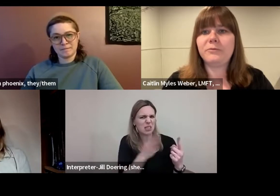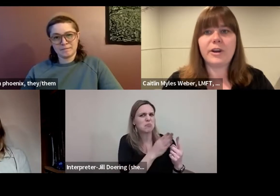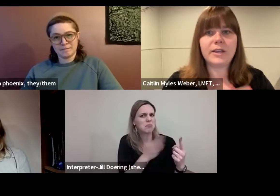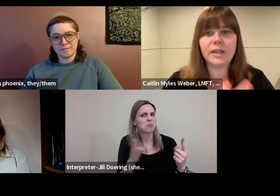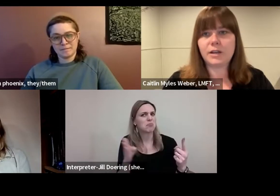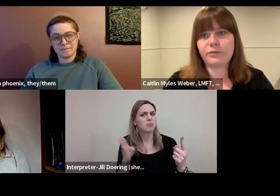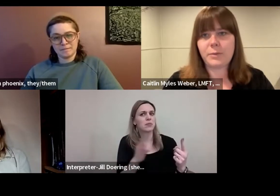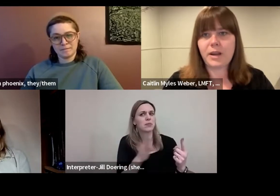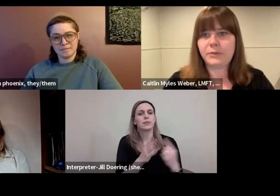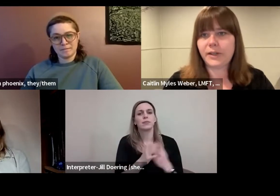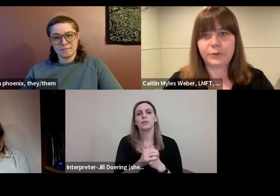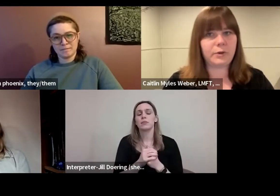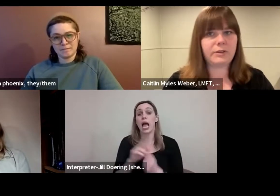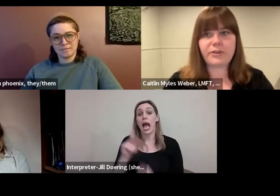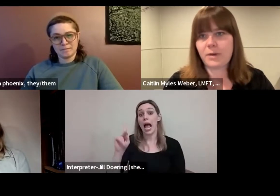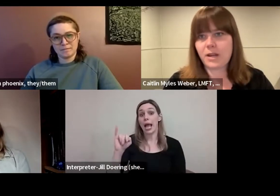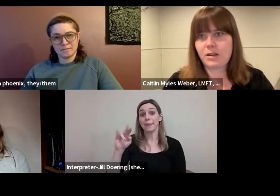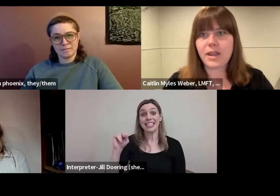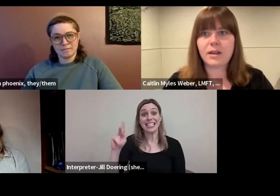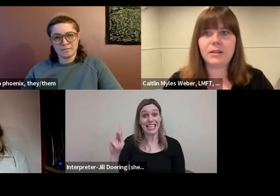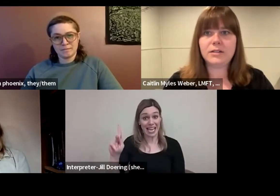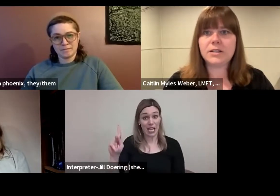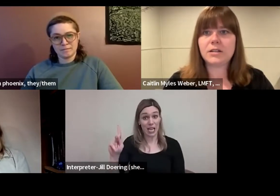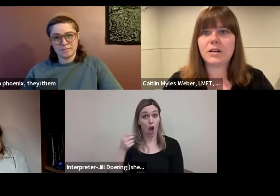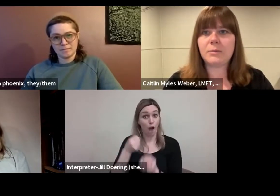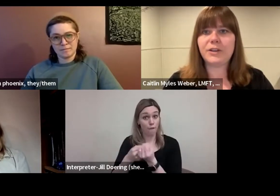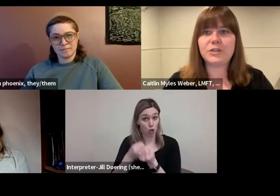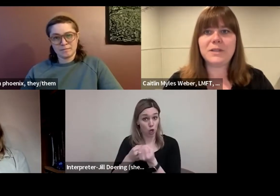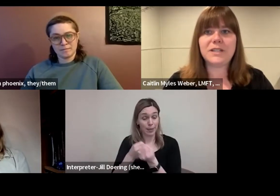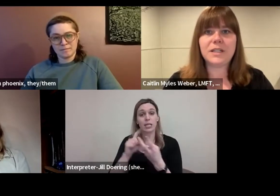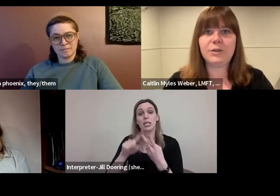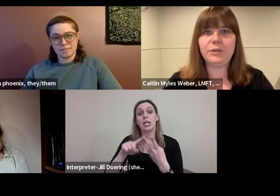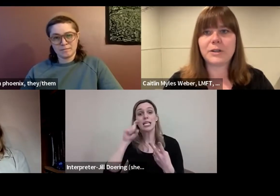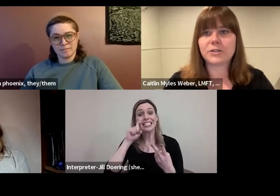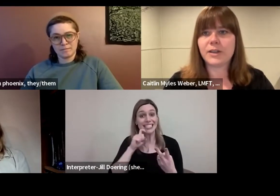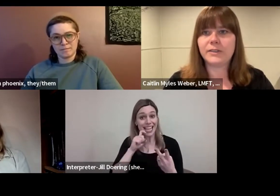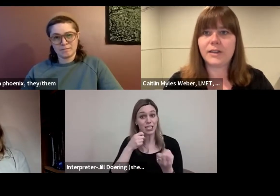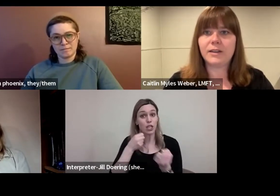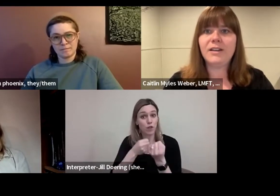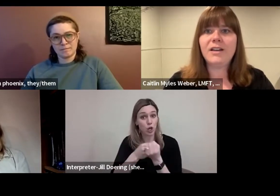I'm very kink affirming. I'm sex work affirming and LGBTQ specializing.